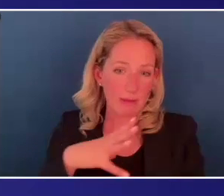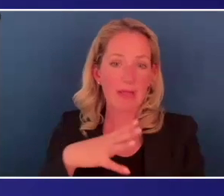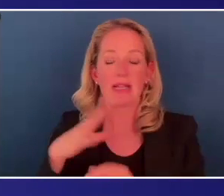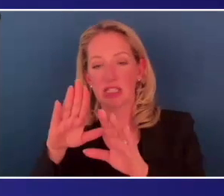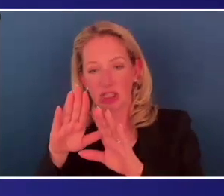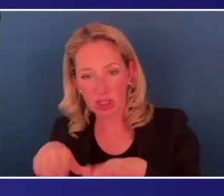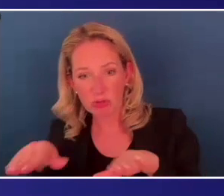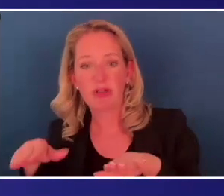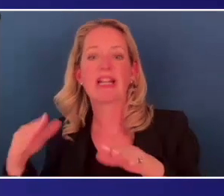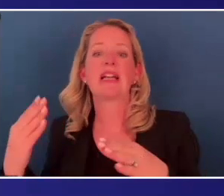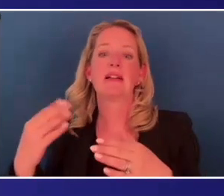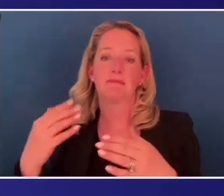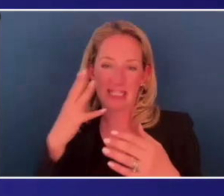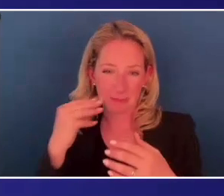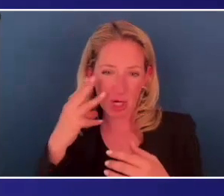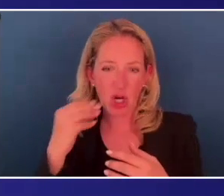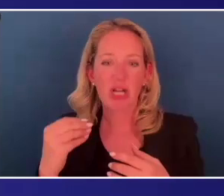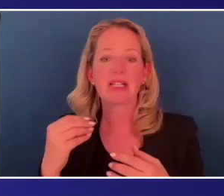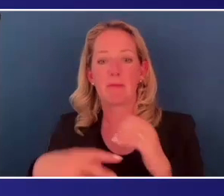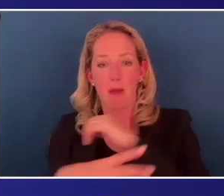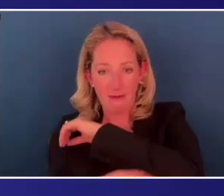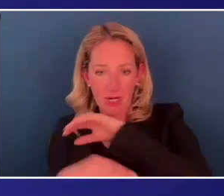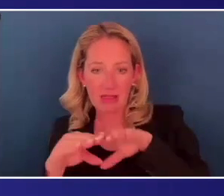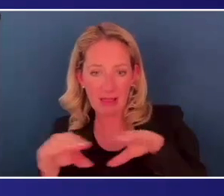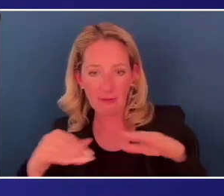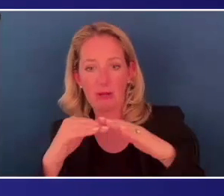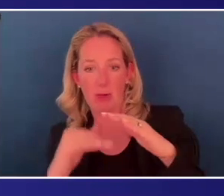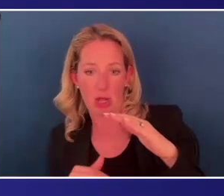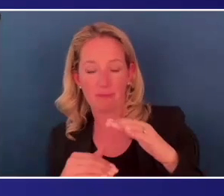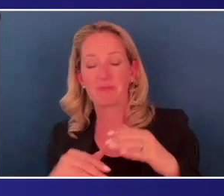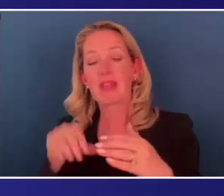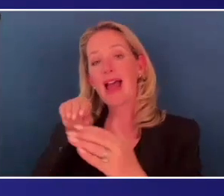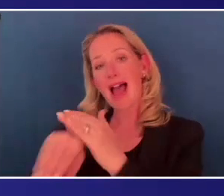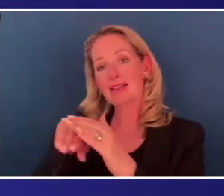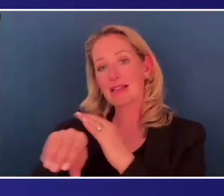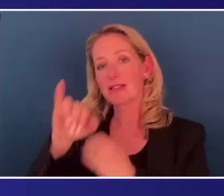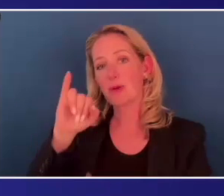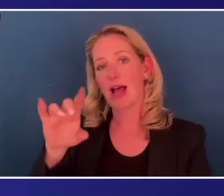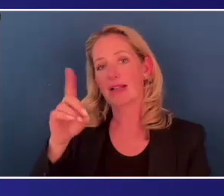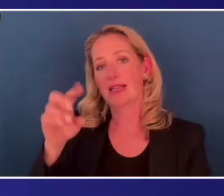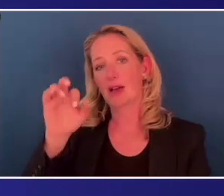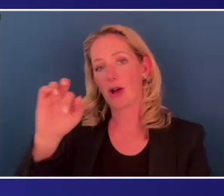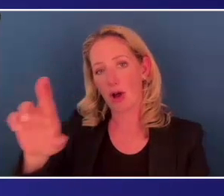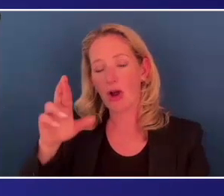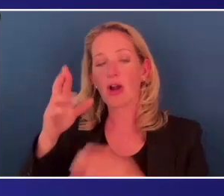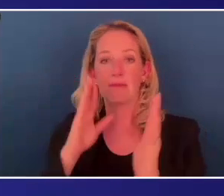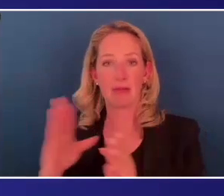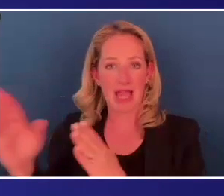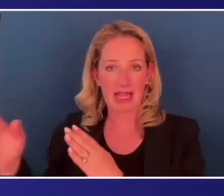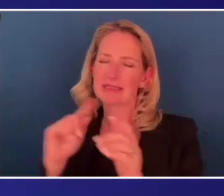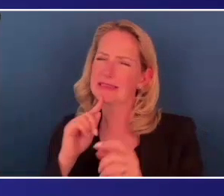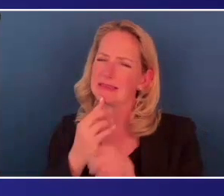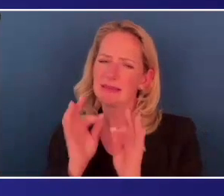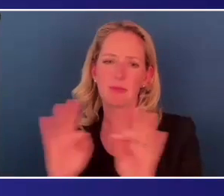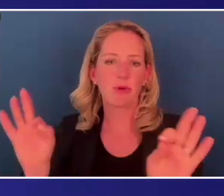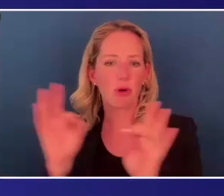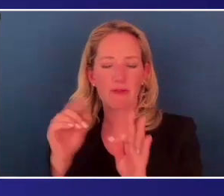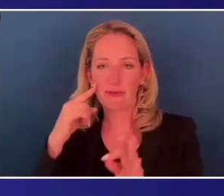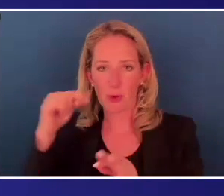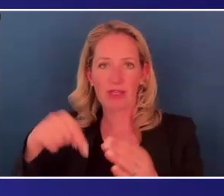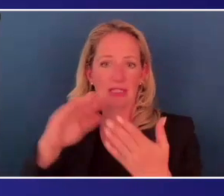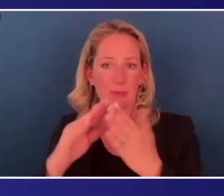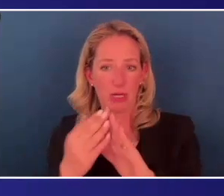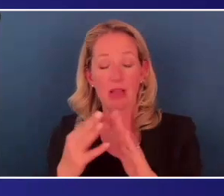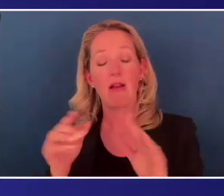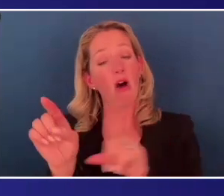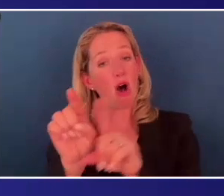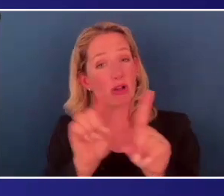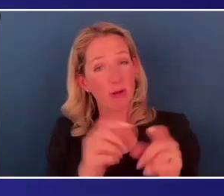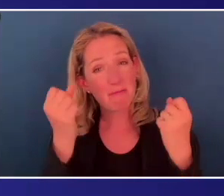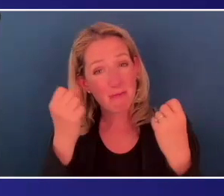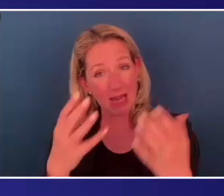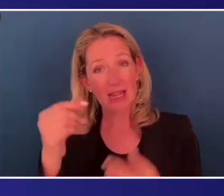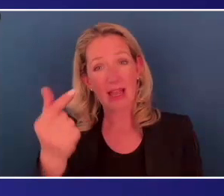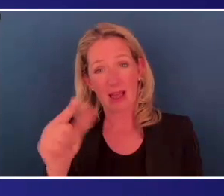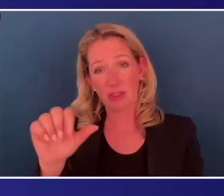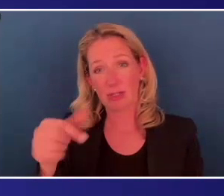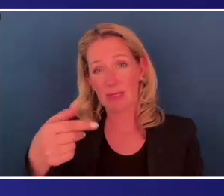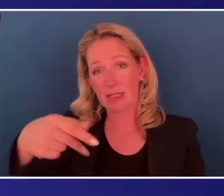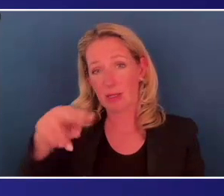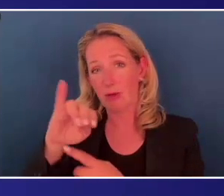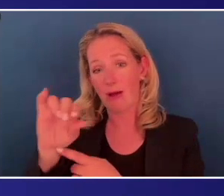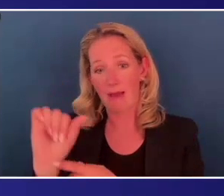As such, access to IDR plans are serious importance to this community and this is underscored by the fact that many LGBTQ adults also experience workplace discrimination and harassment.